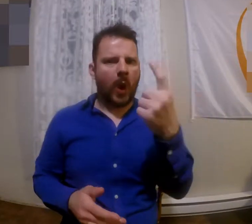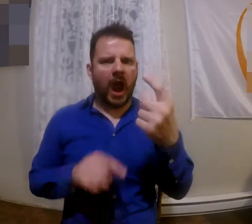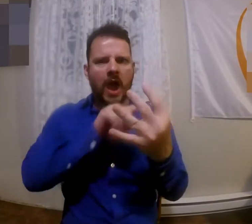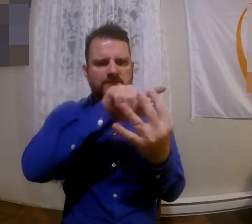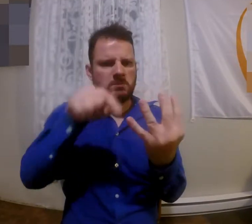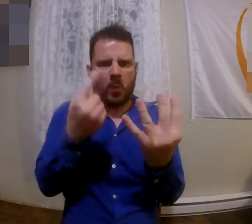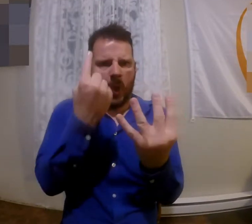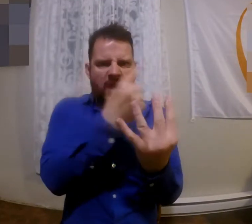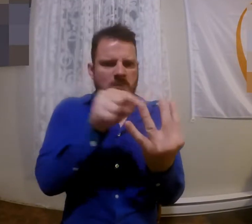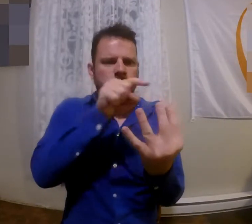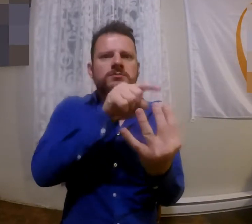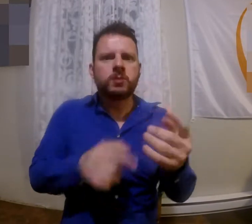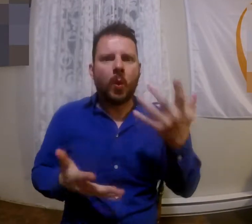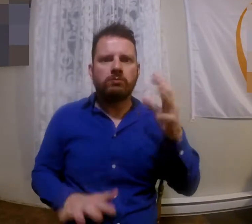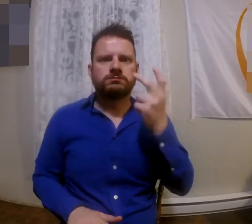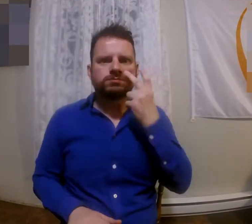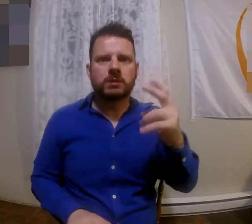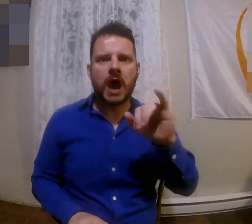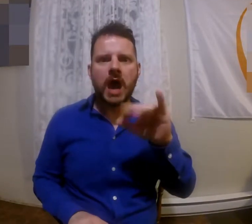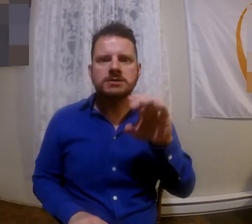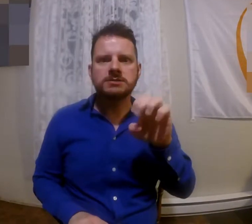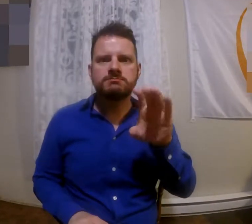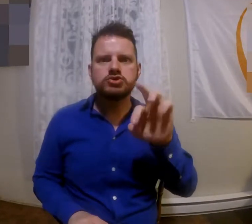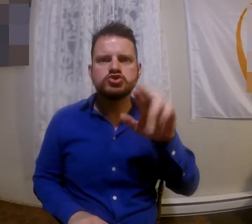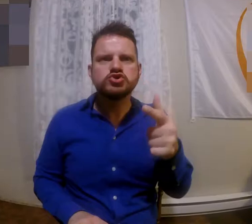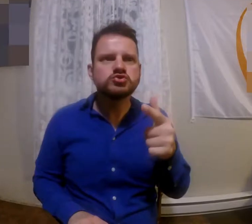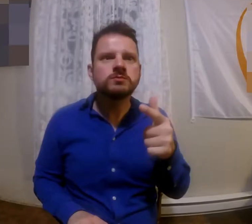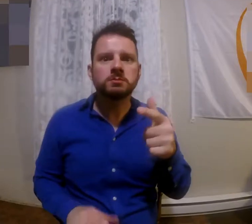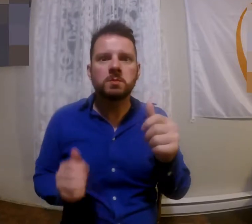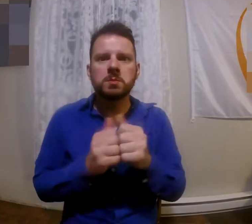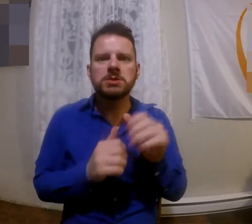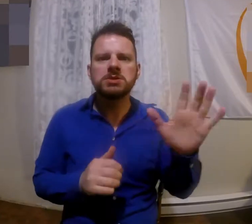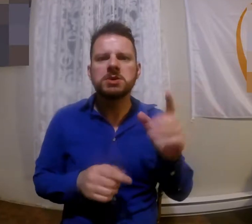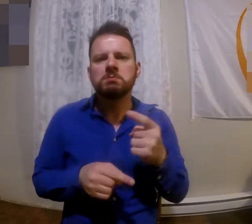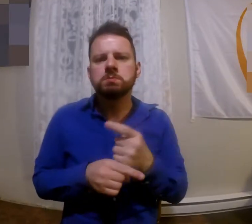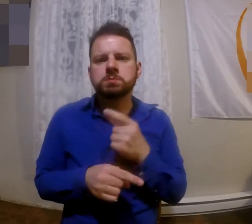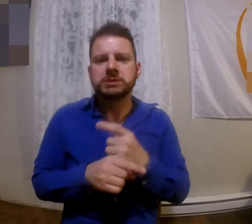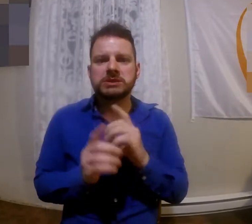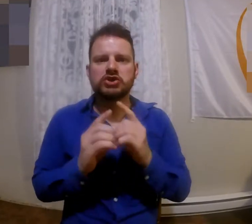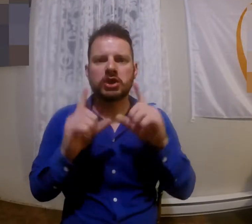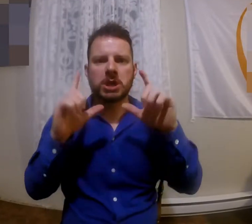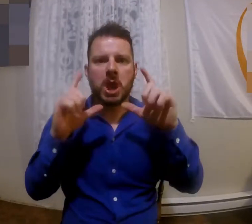One of these travellers already saw one with her basic digital camera.